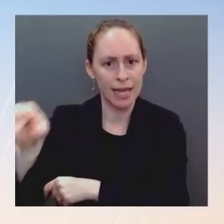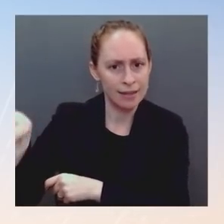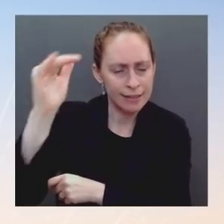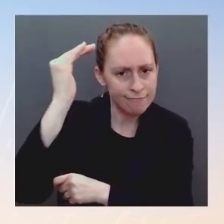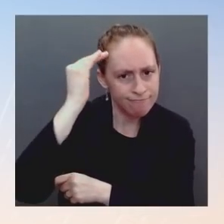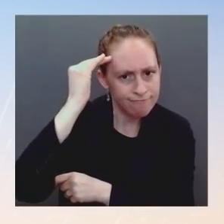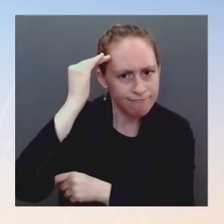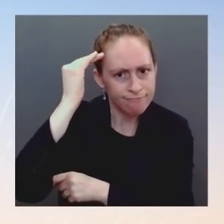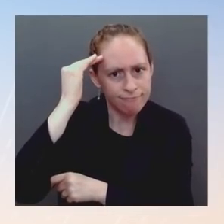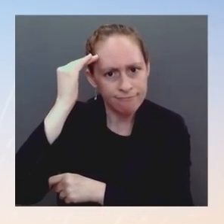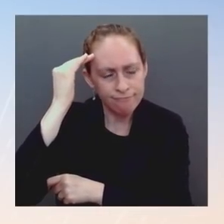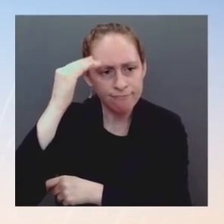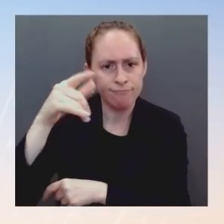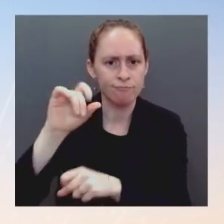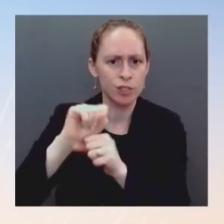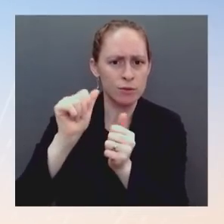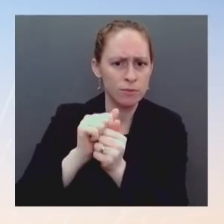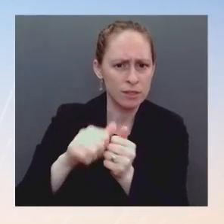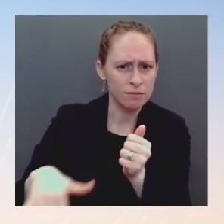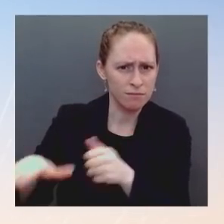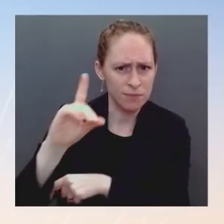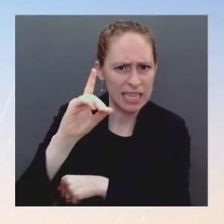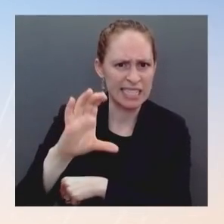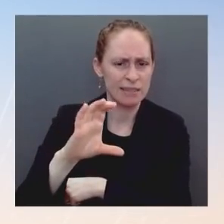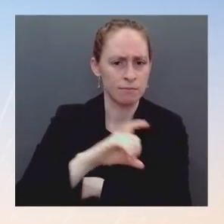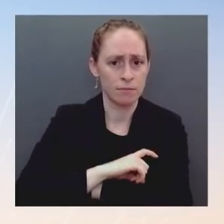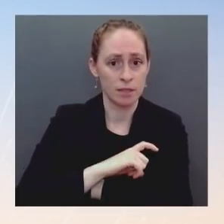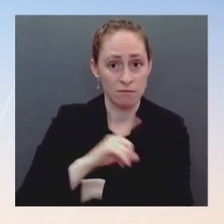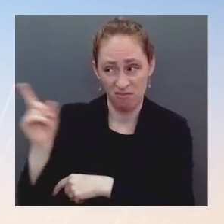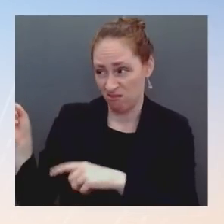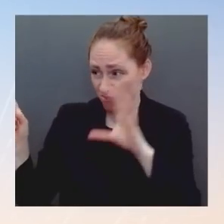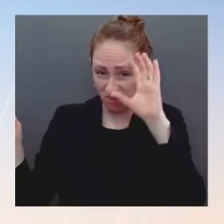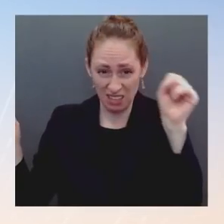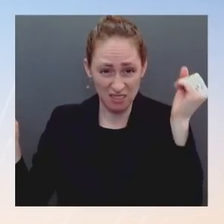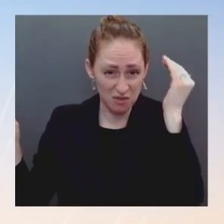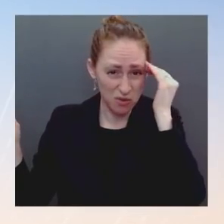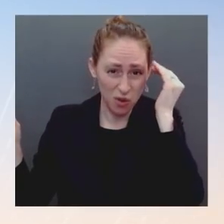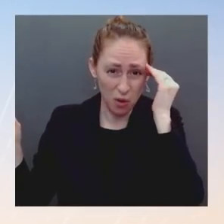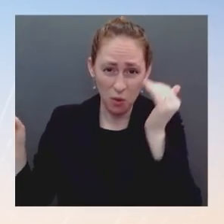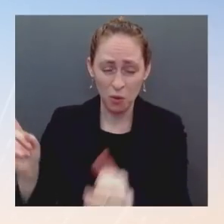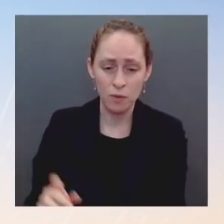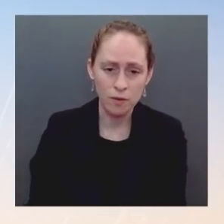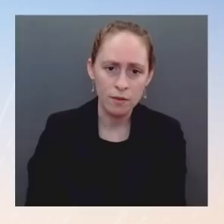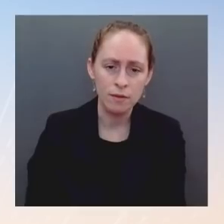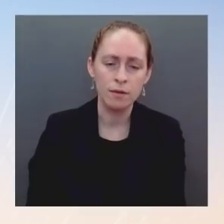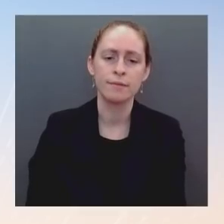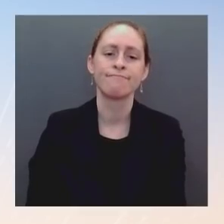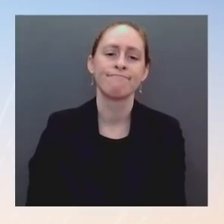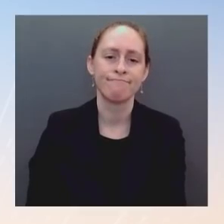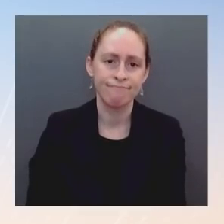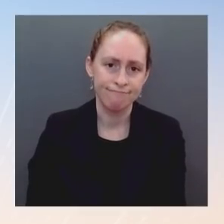that these are certainly disturbing. And the White House is in touch with the interagency partners, including federal law enforcement leadership, on this.